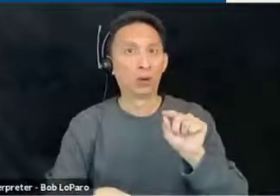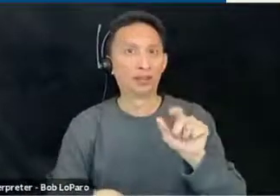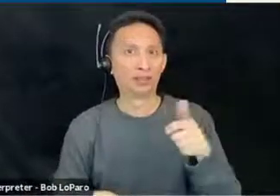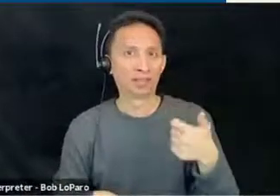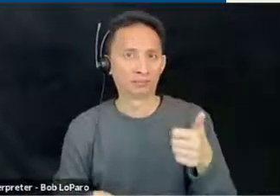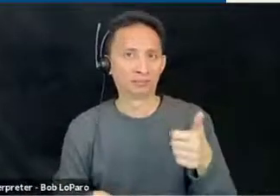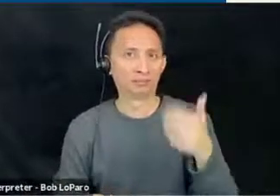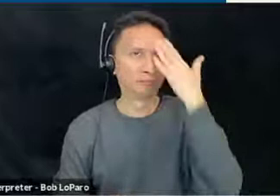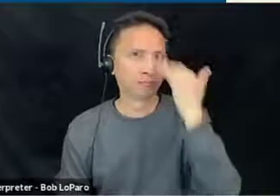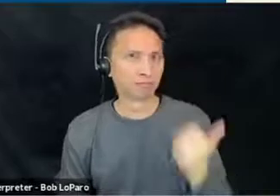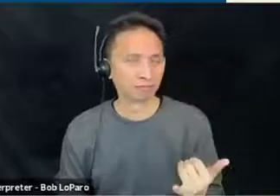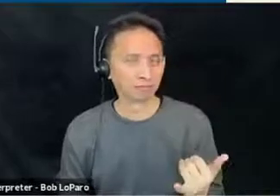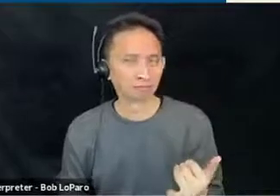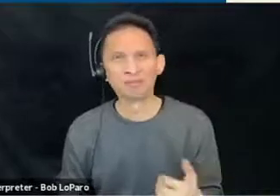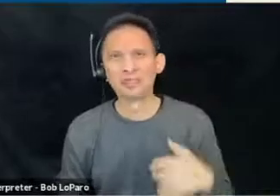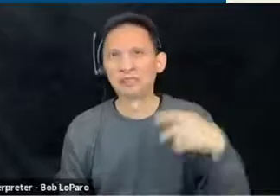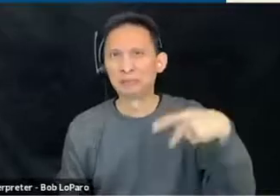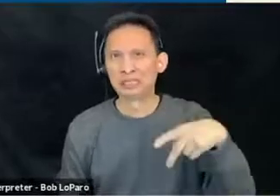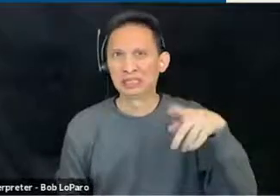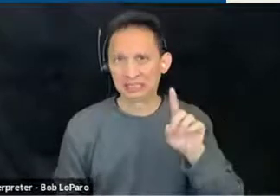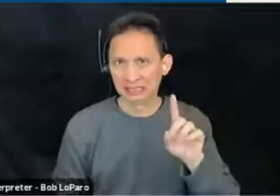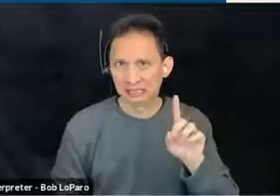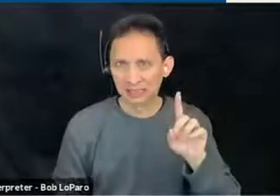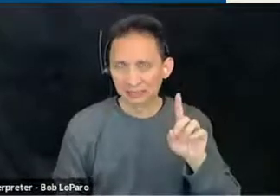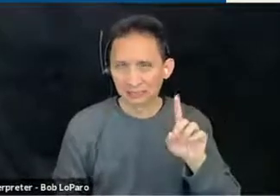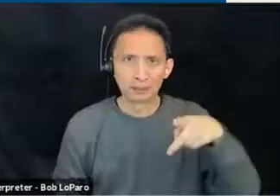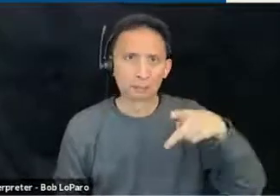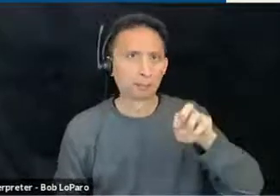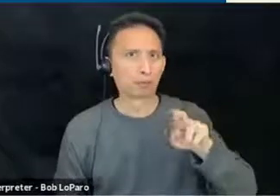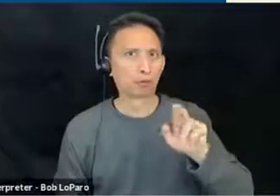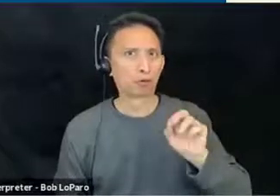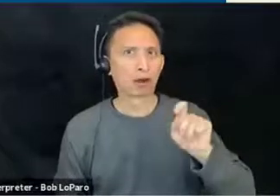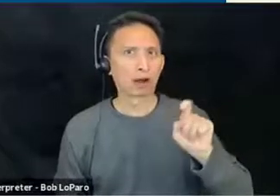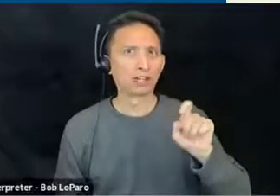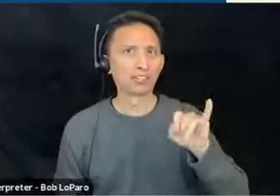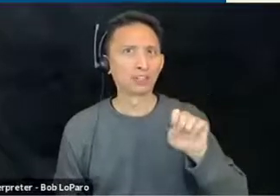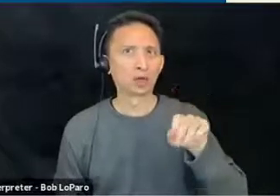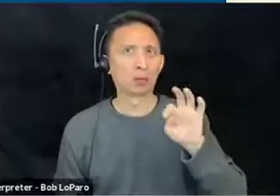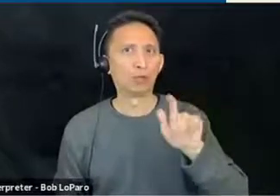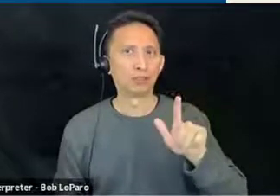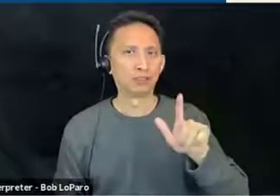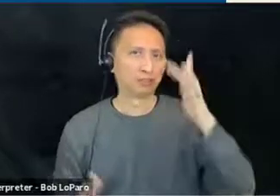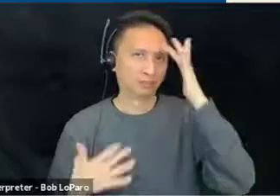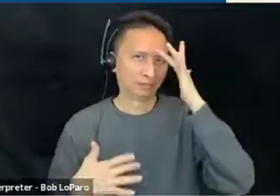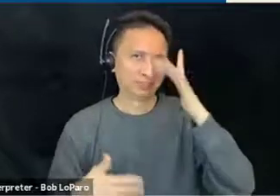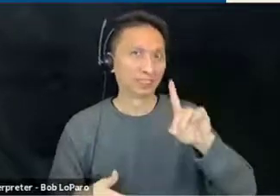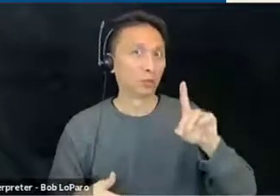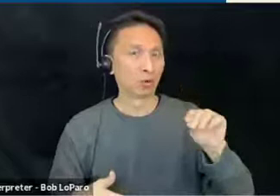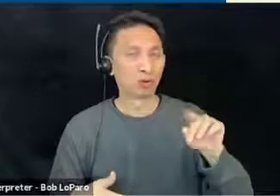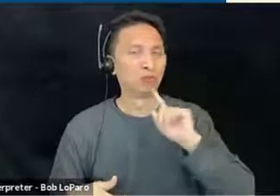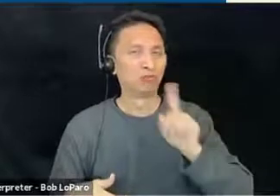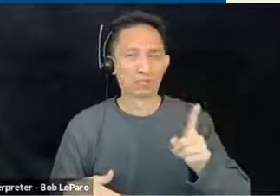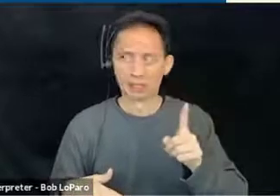and we knew that we couldn't segregate ourselves from the rest of the world,